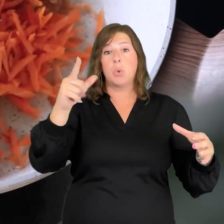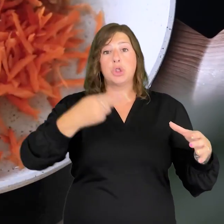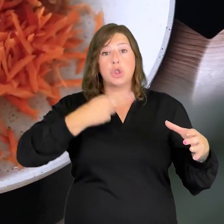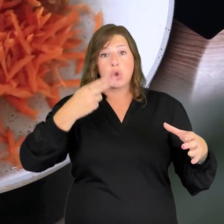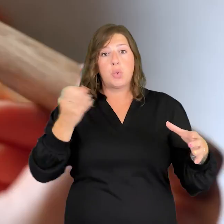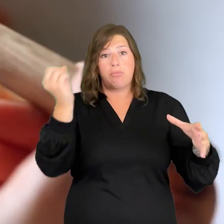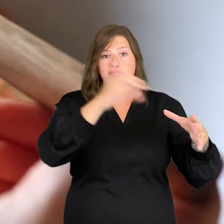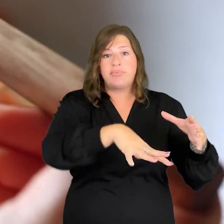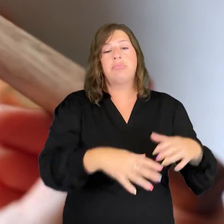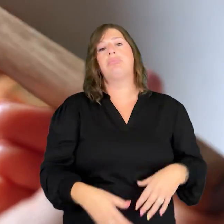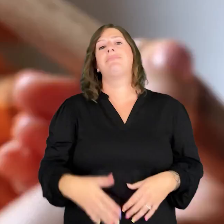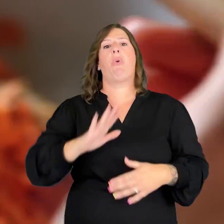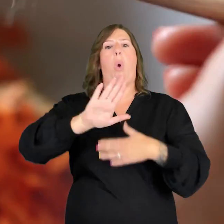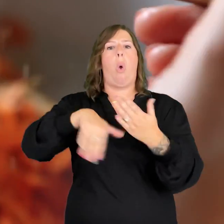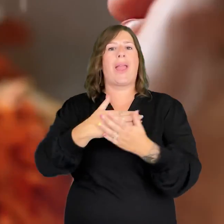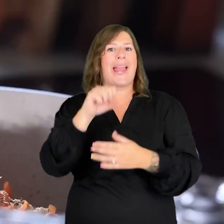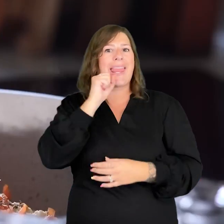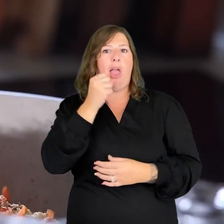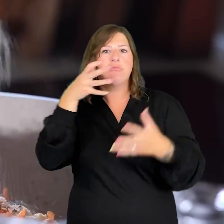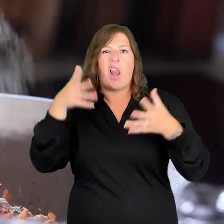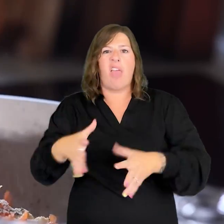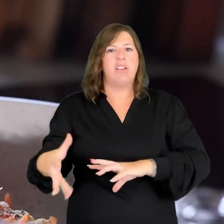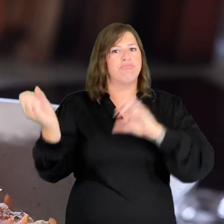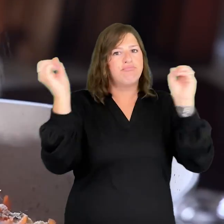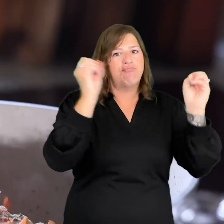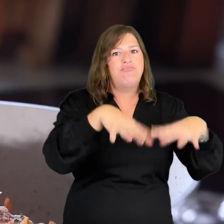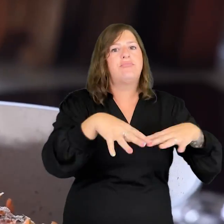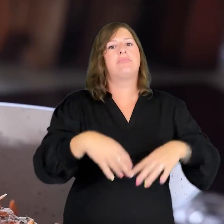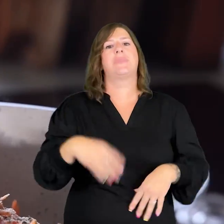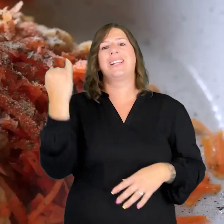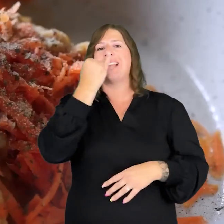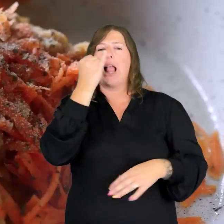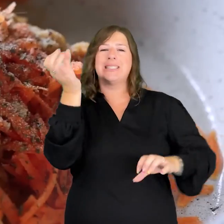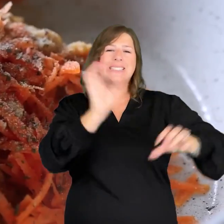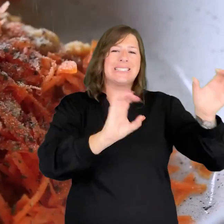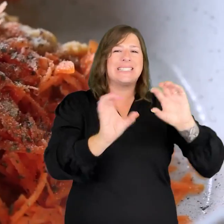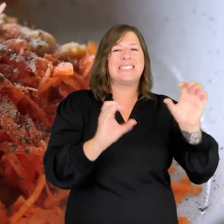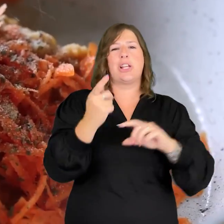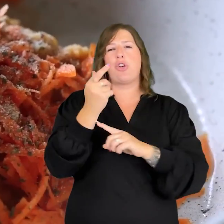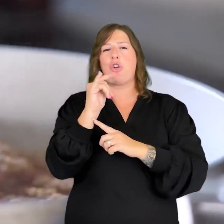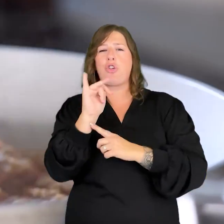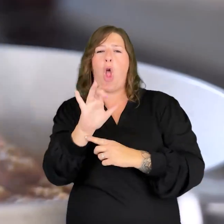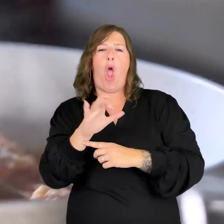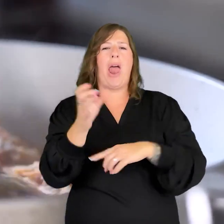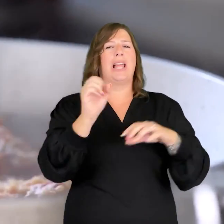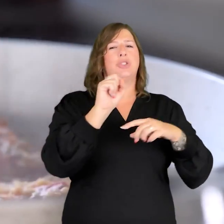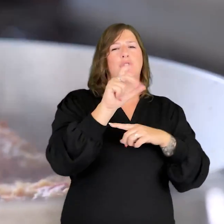a teaspoon of Italian seasoning, half a teaspoon of garlic powder and some salt. If you feel that you need to,